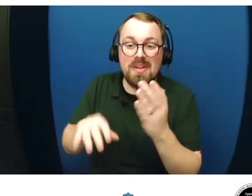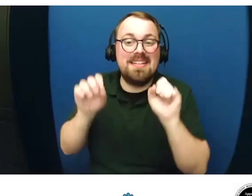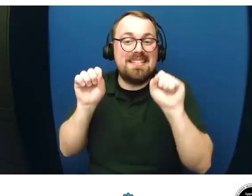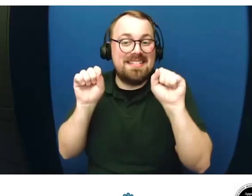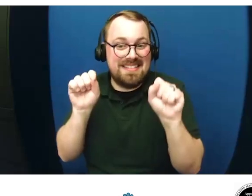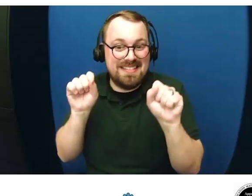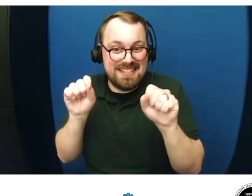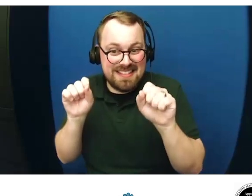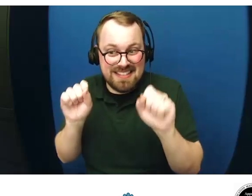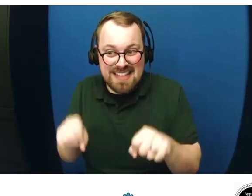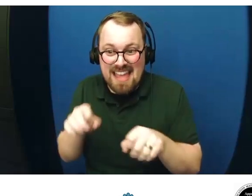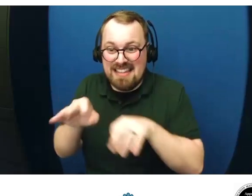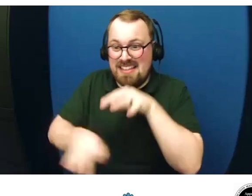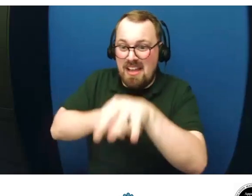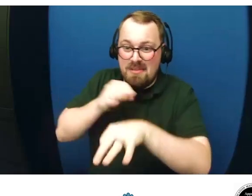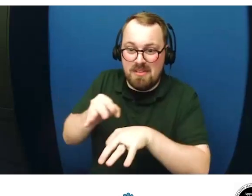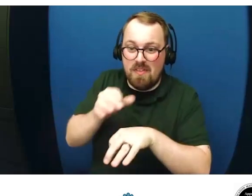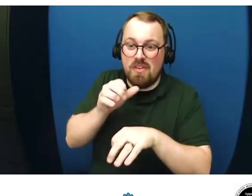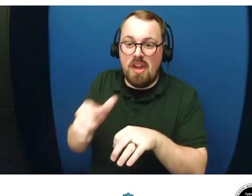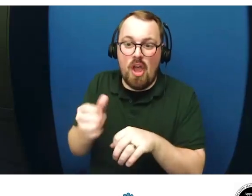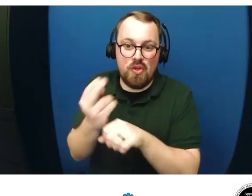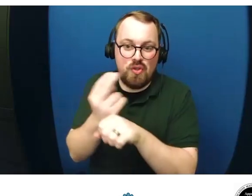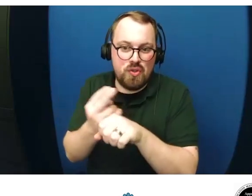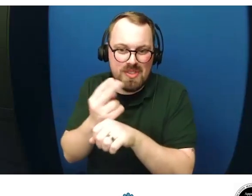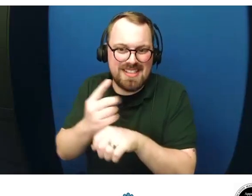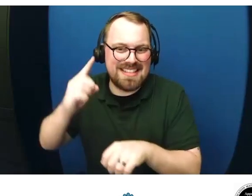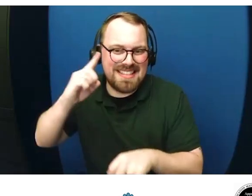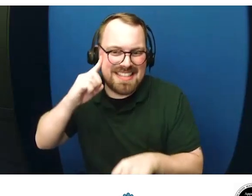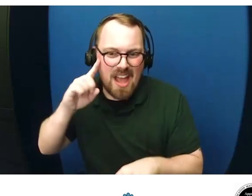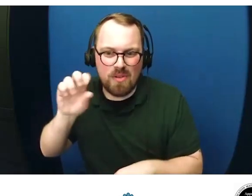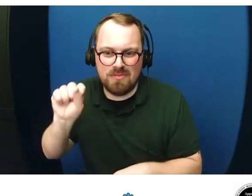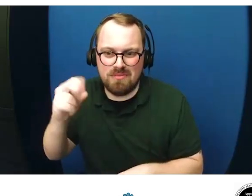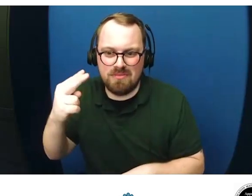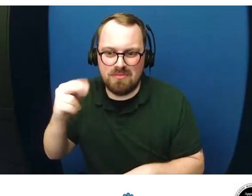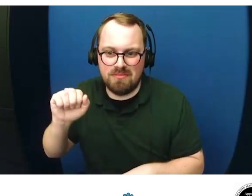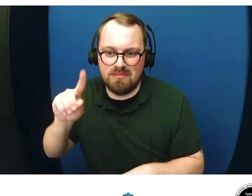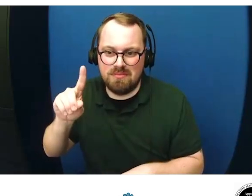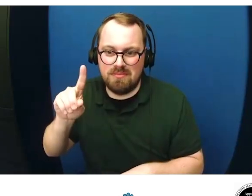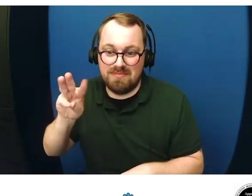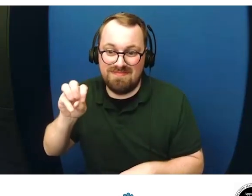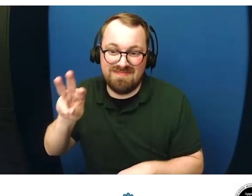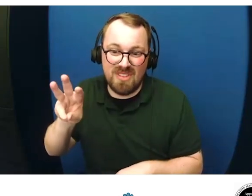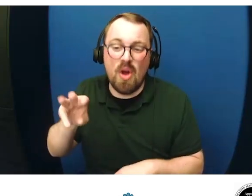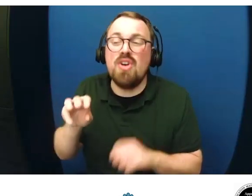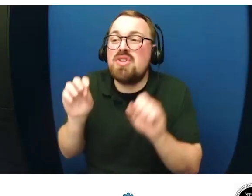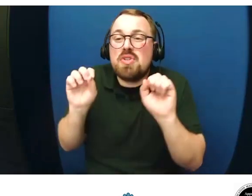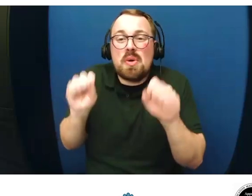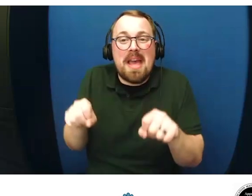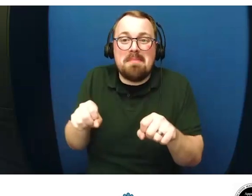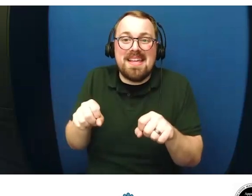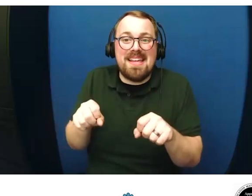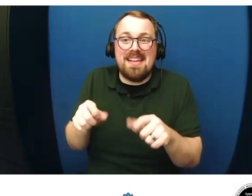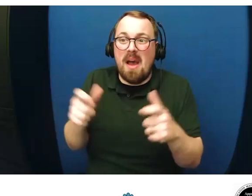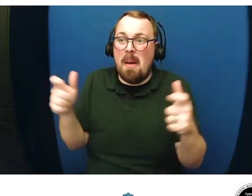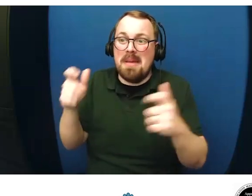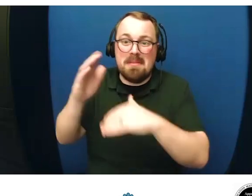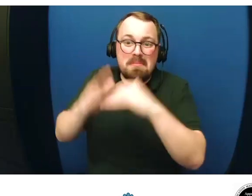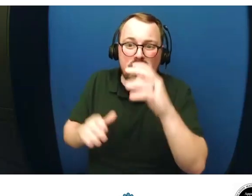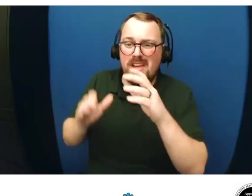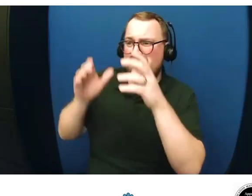able to use sound shadows. So, this could be something like a large obstacle.